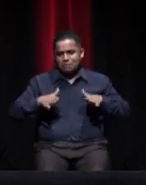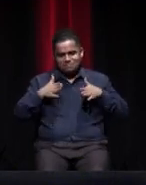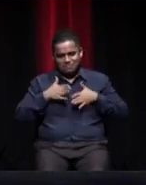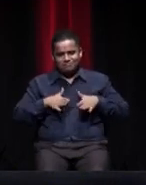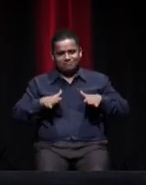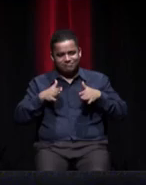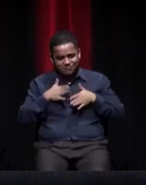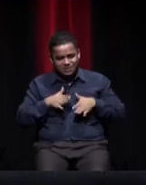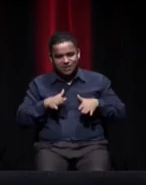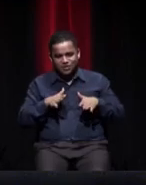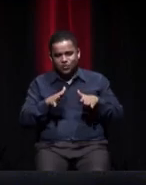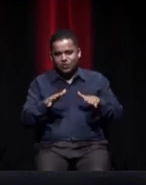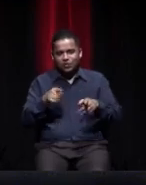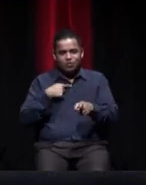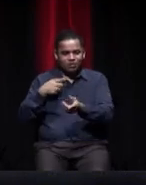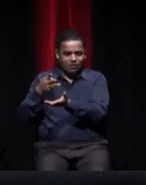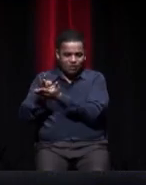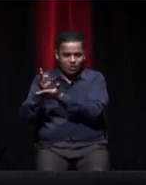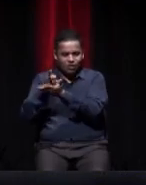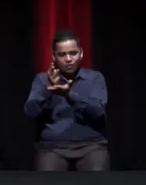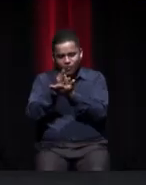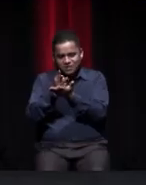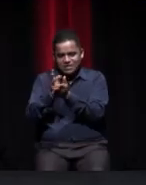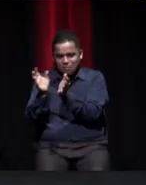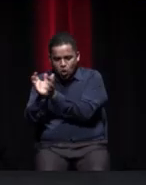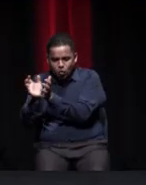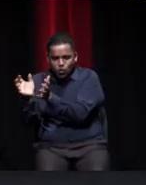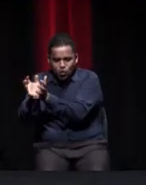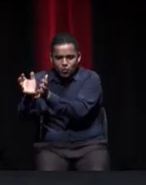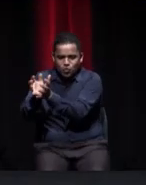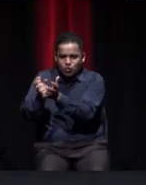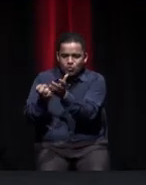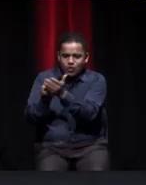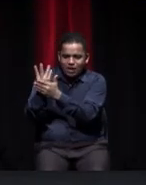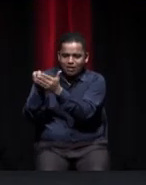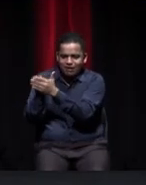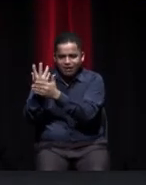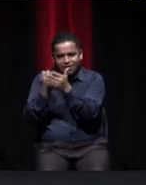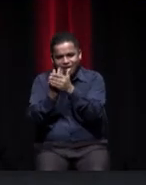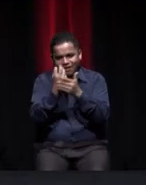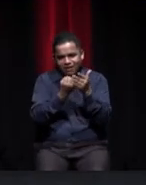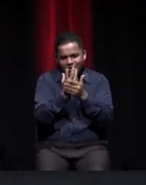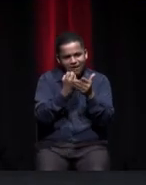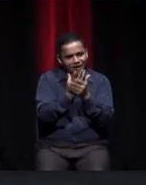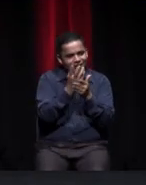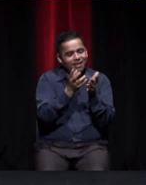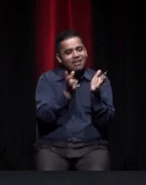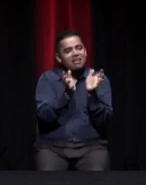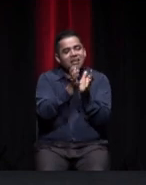Than WhatsApp, which creates restricted groups where people have arguments right away.